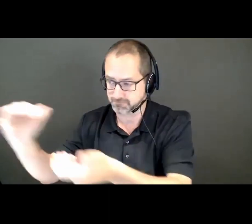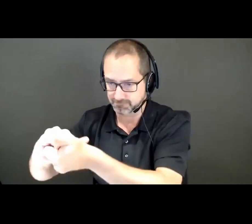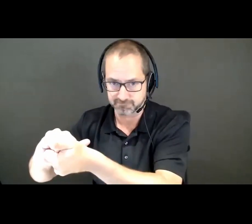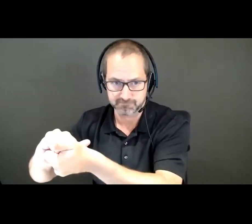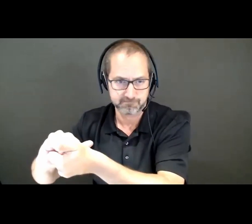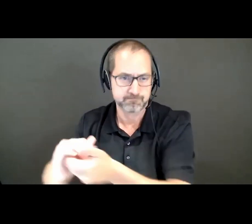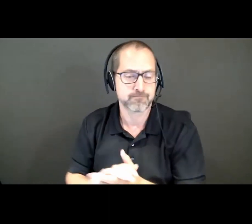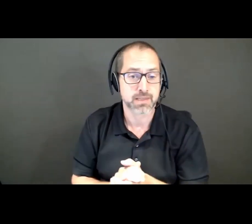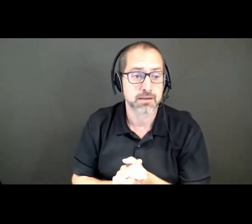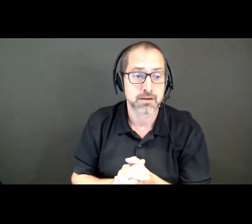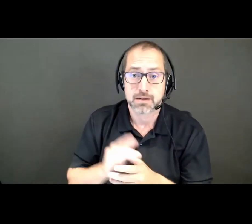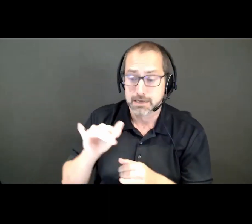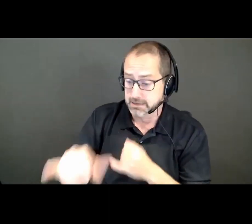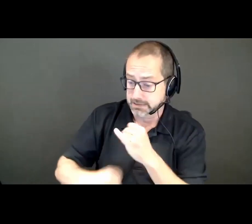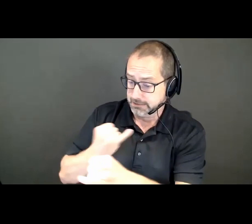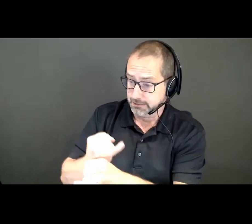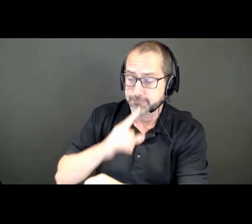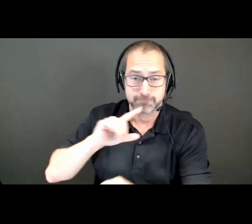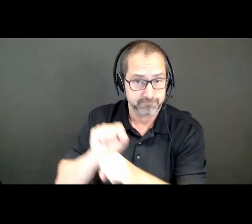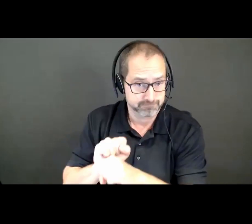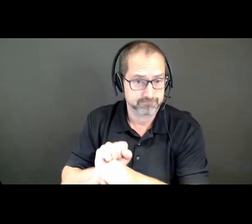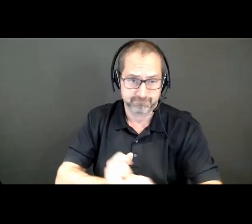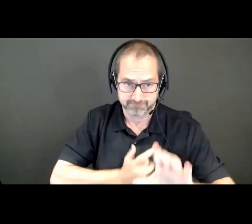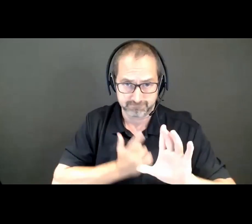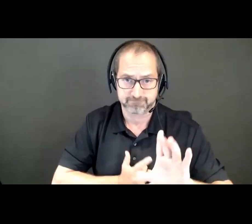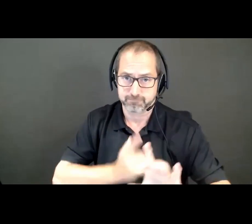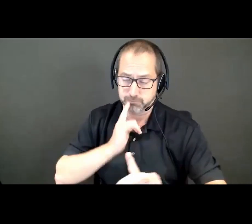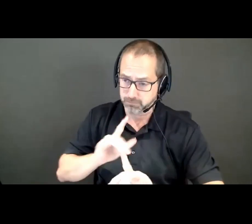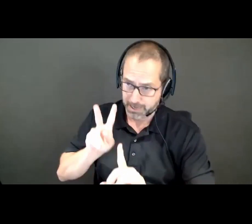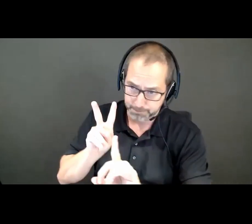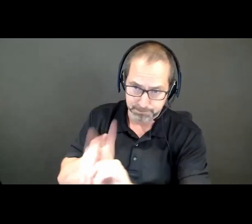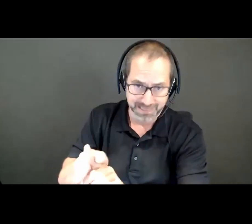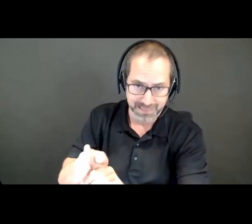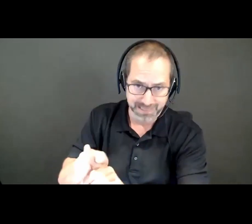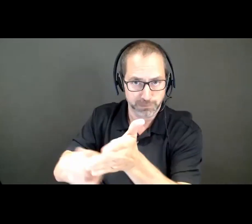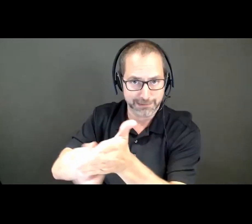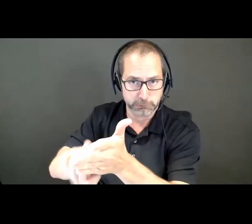The Institute is committed to conducting applied research that is relevant to policymakers